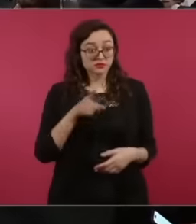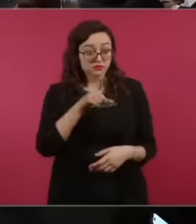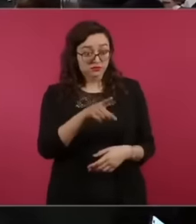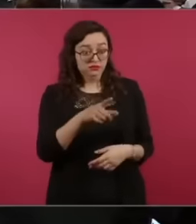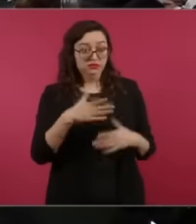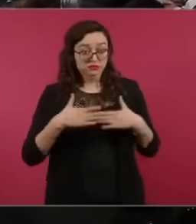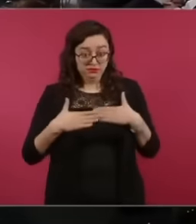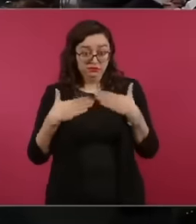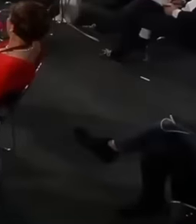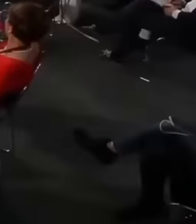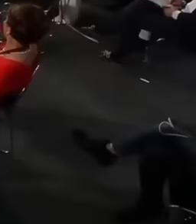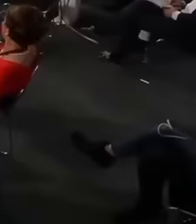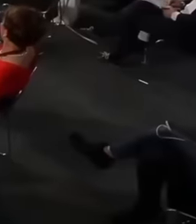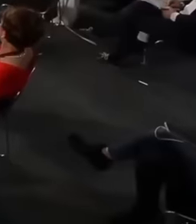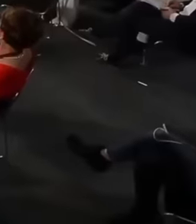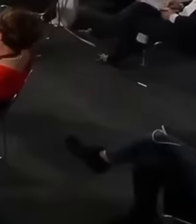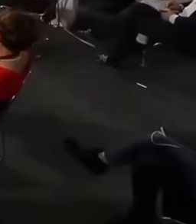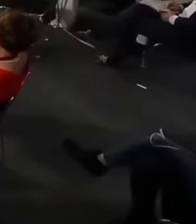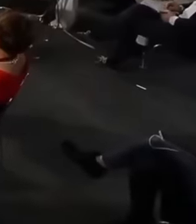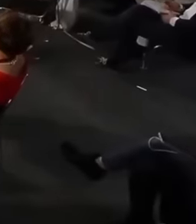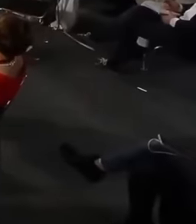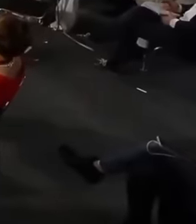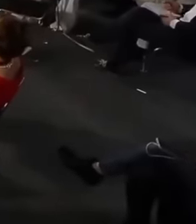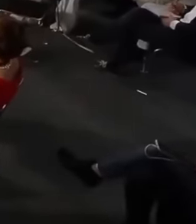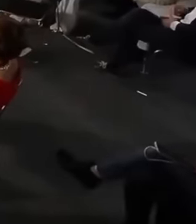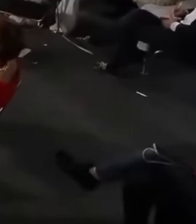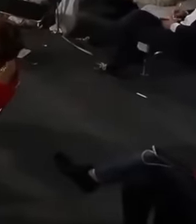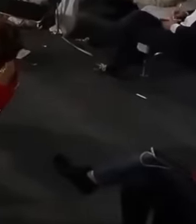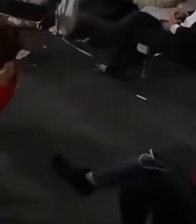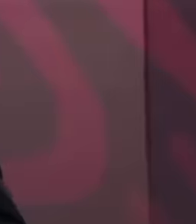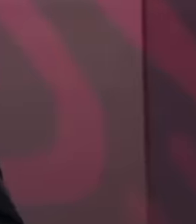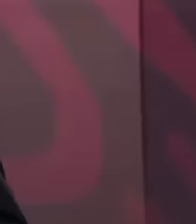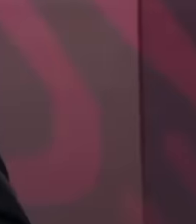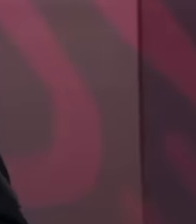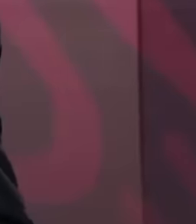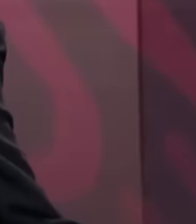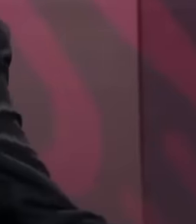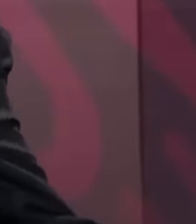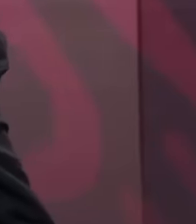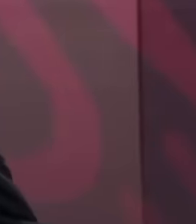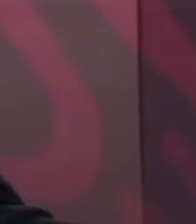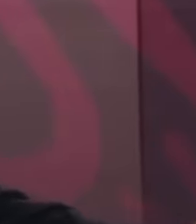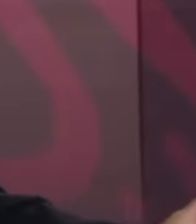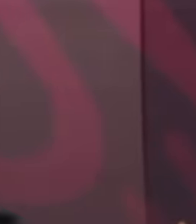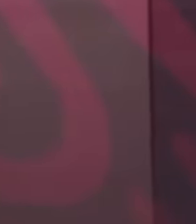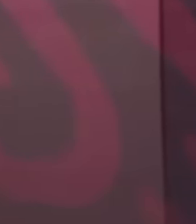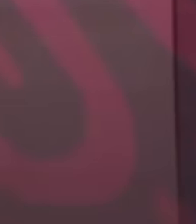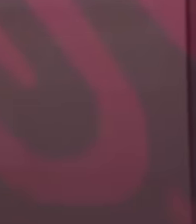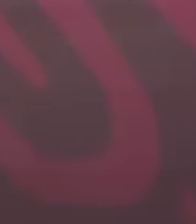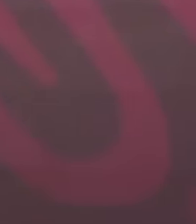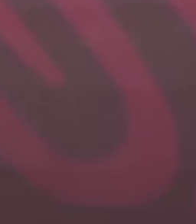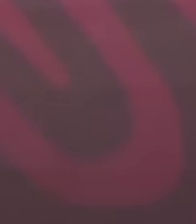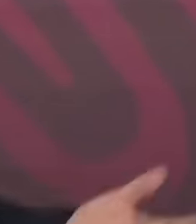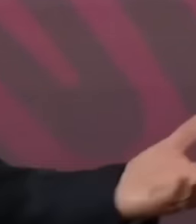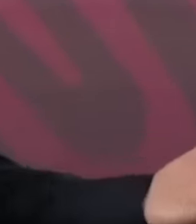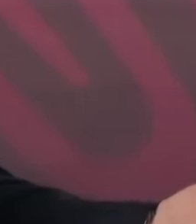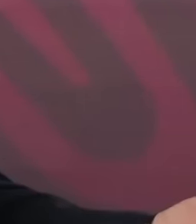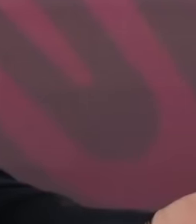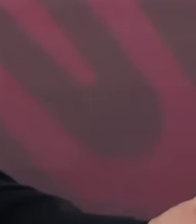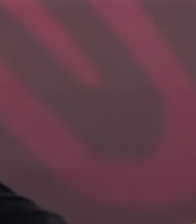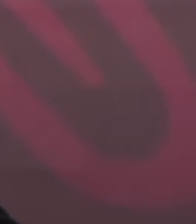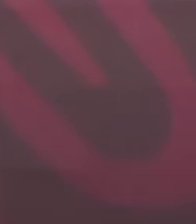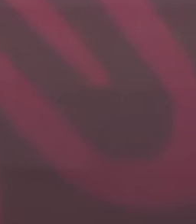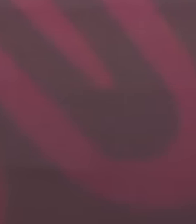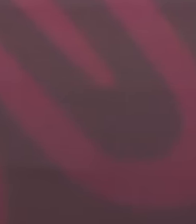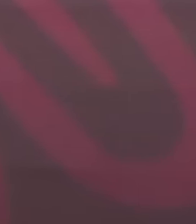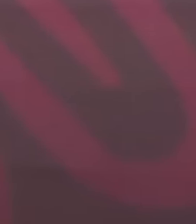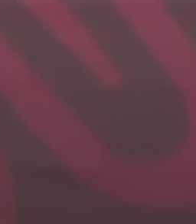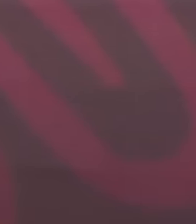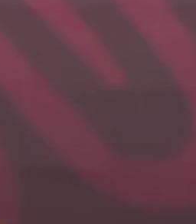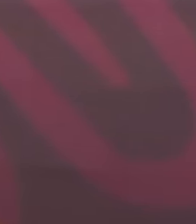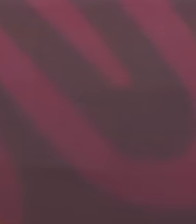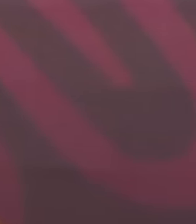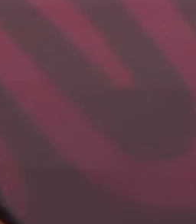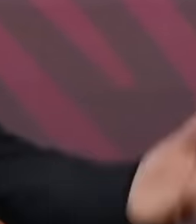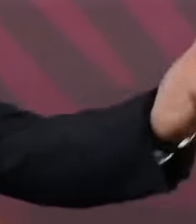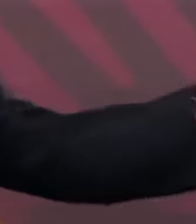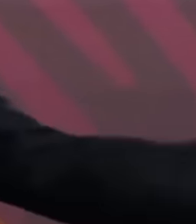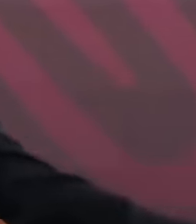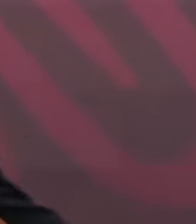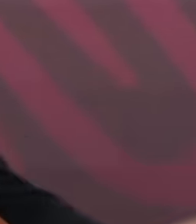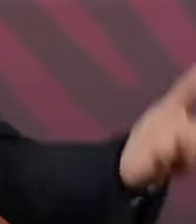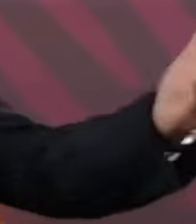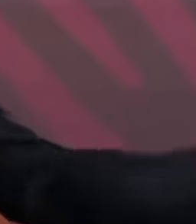the end of his administration I because there is no way I know months They are not going to resolve such an issue.